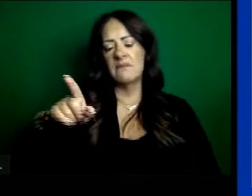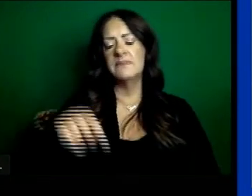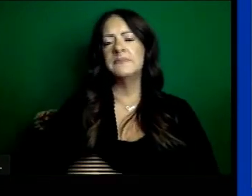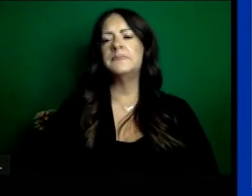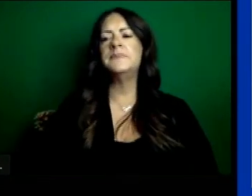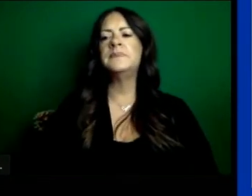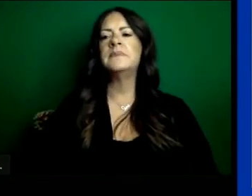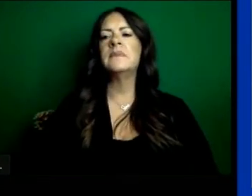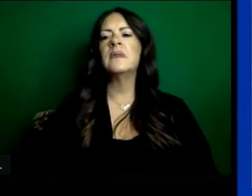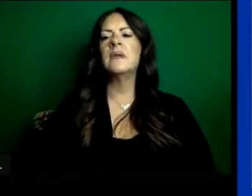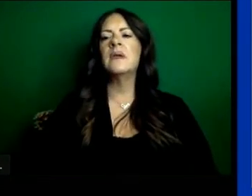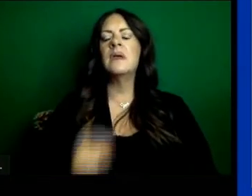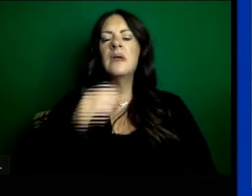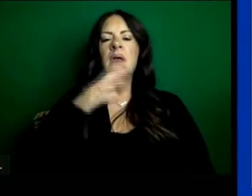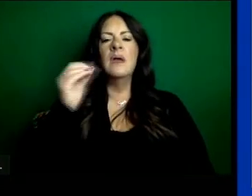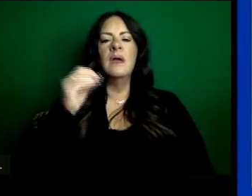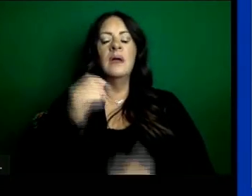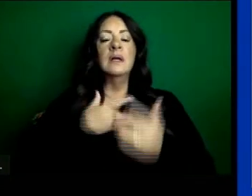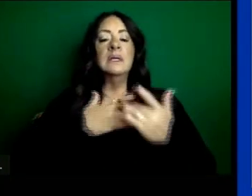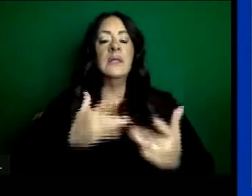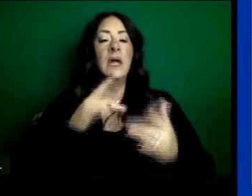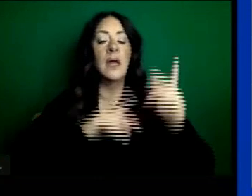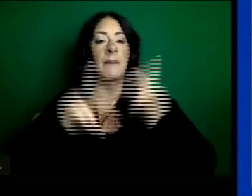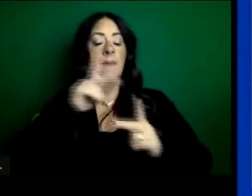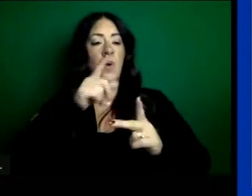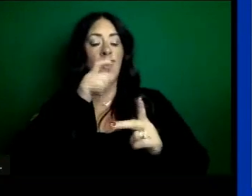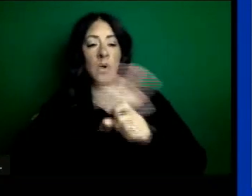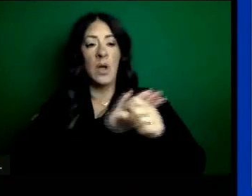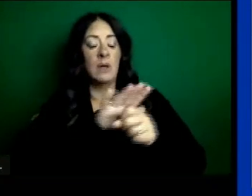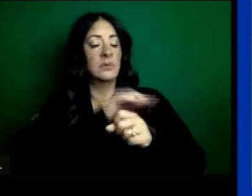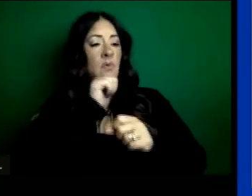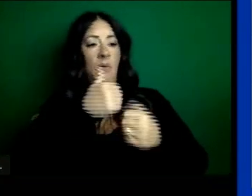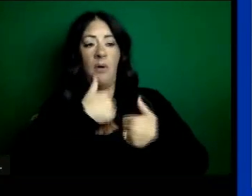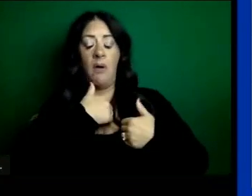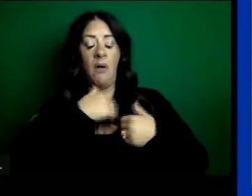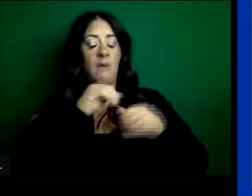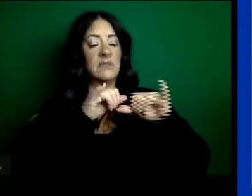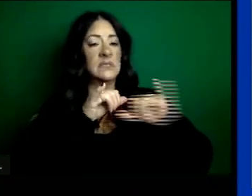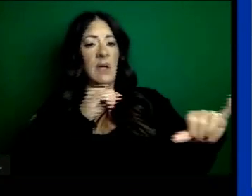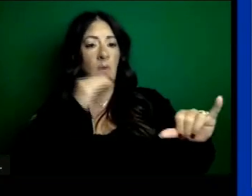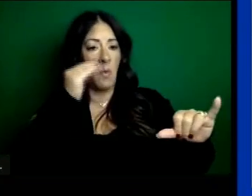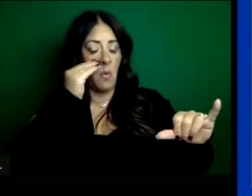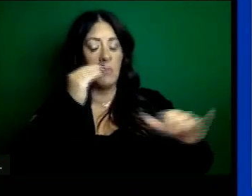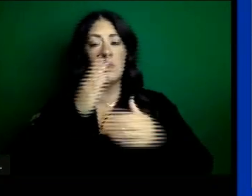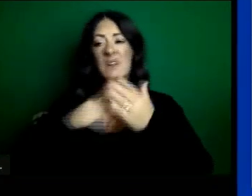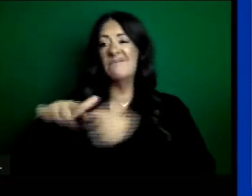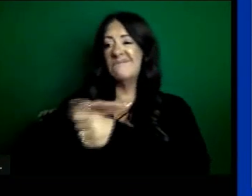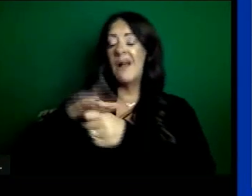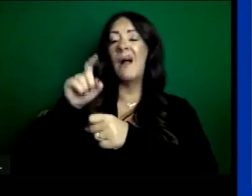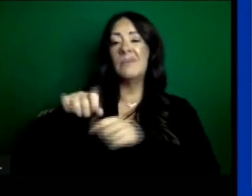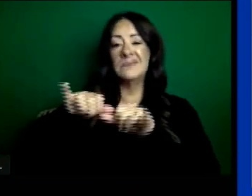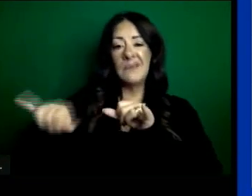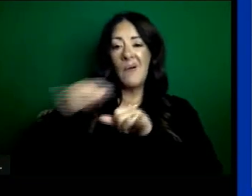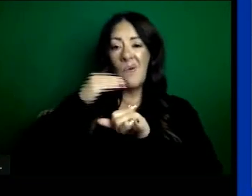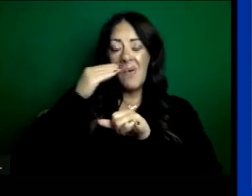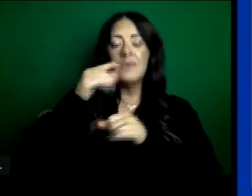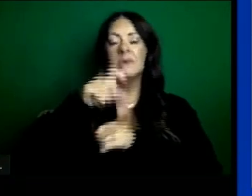28th. THE FIRST DAY COUNTIES, SORRY, REGIONS ARE ELIGIBLE TO BE OUT OF THE REGIONAL STAY AT HOME